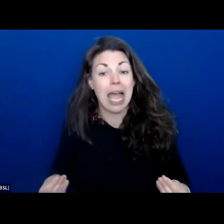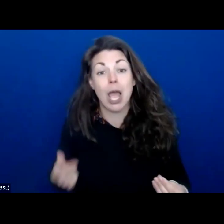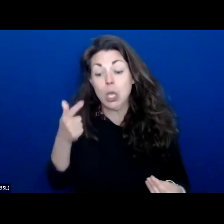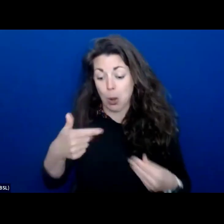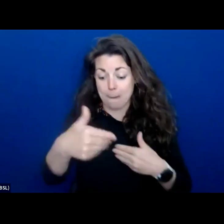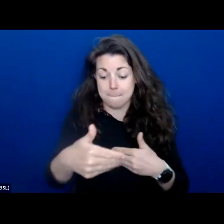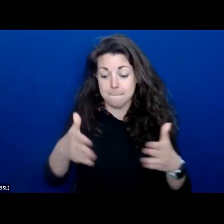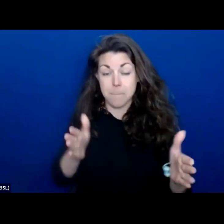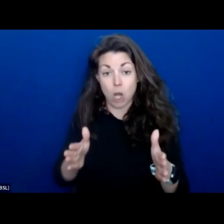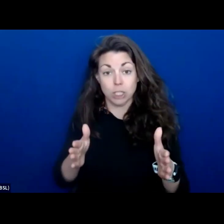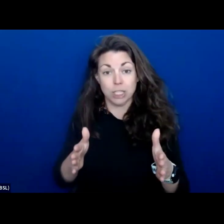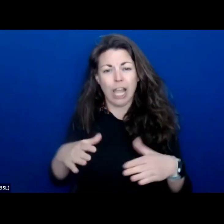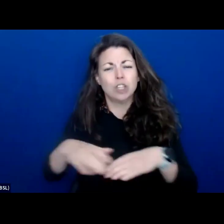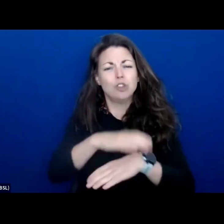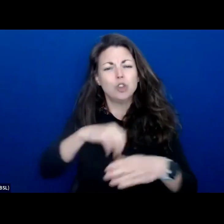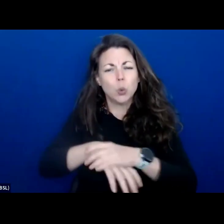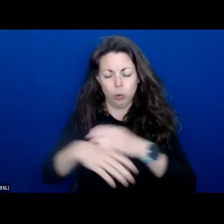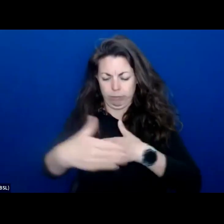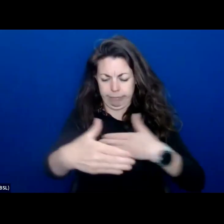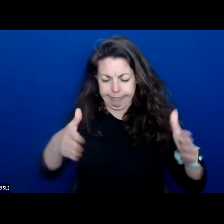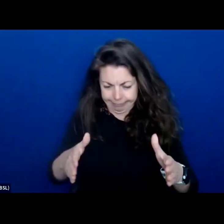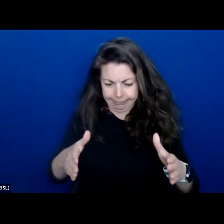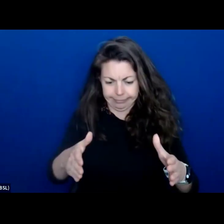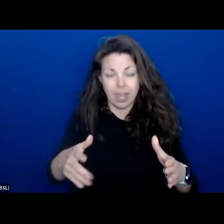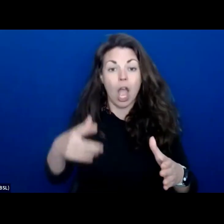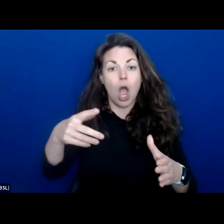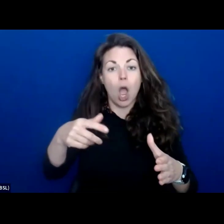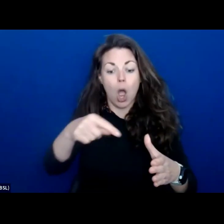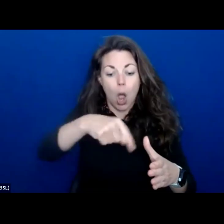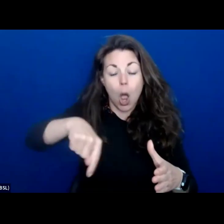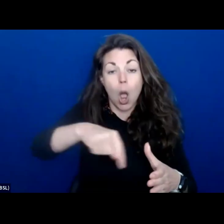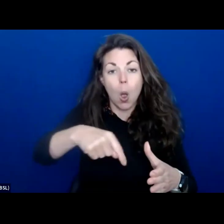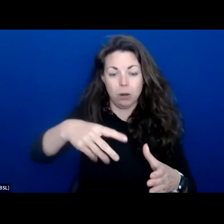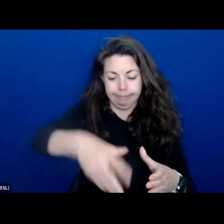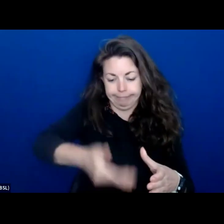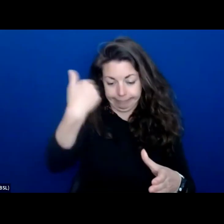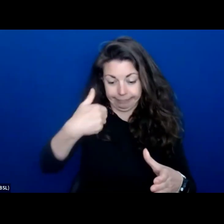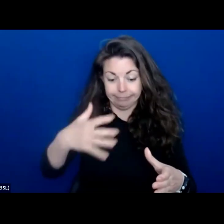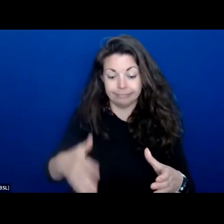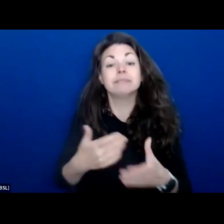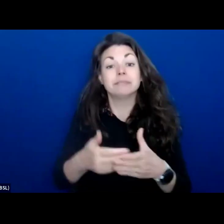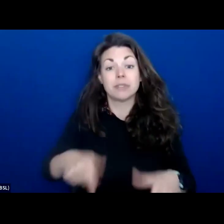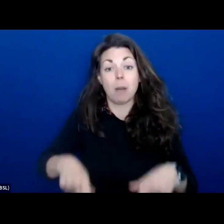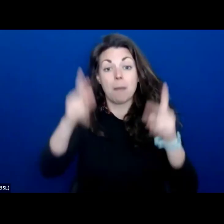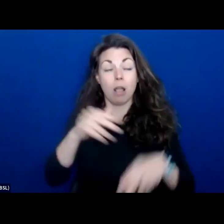in it, like a shoebox, and we went around my apartment complex collecting coins as I explained to my neighbors that